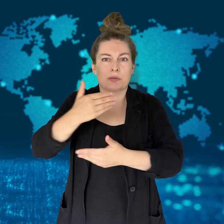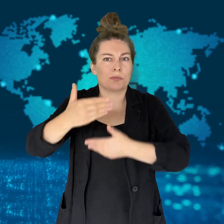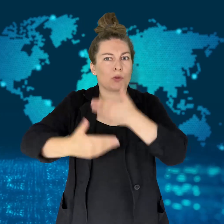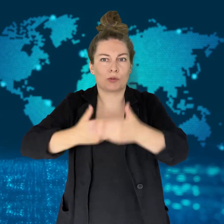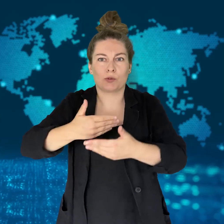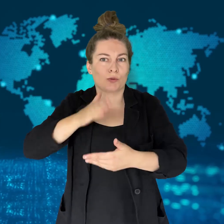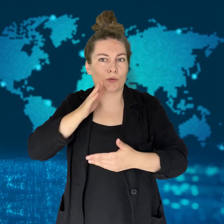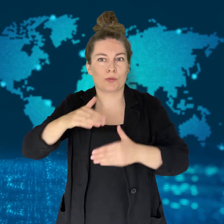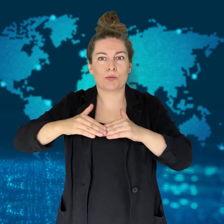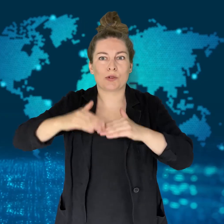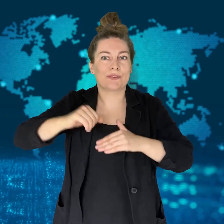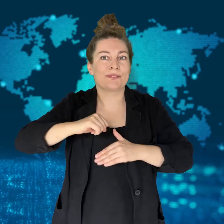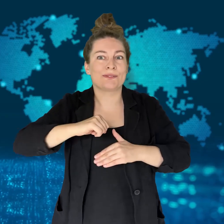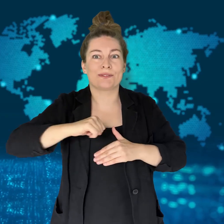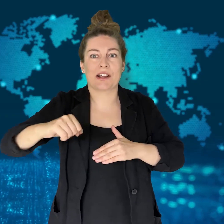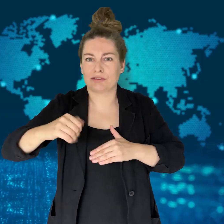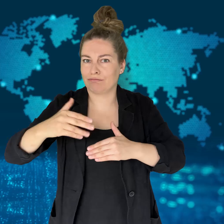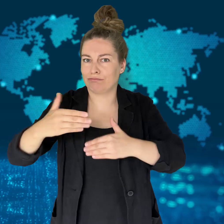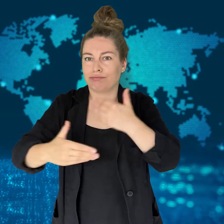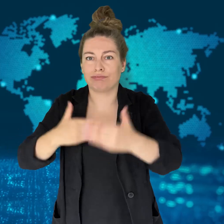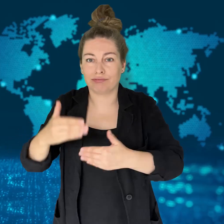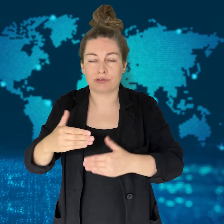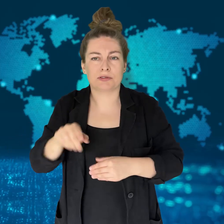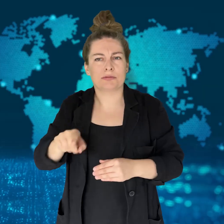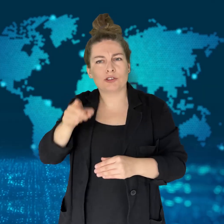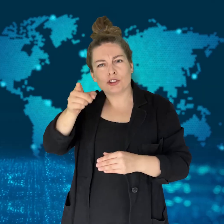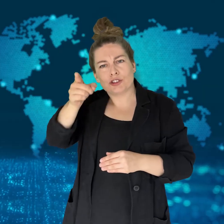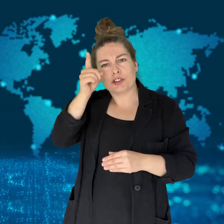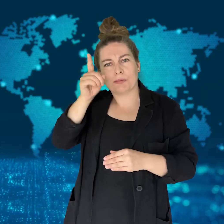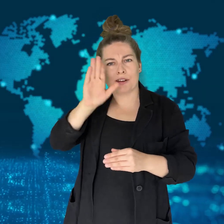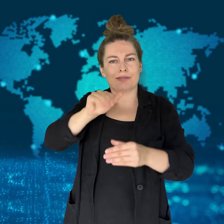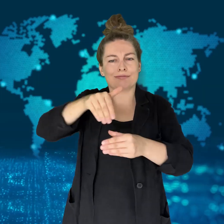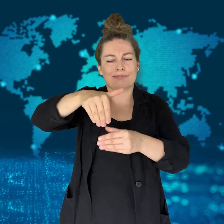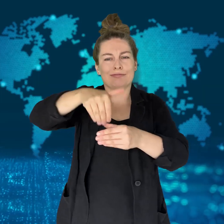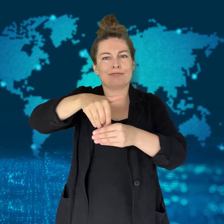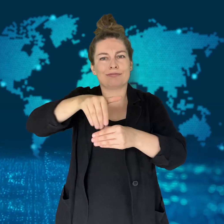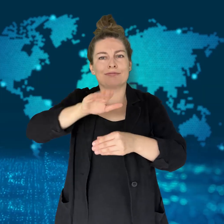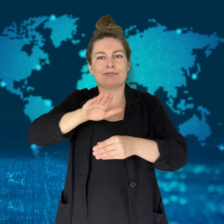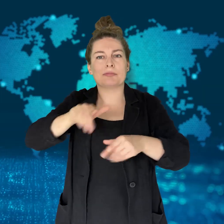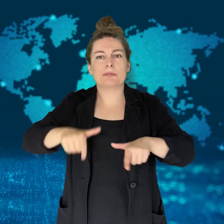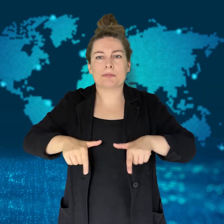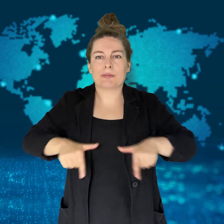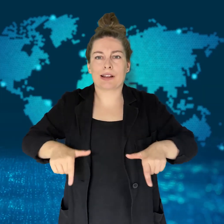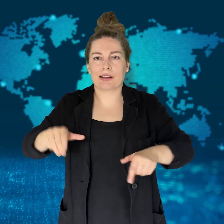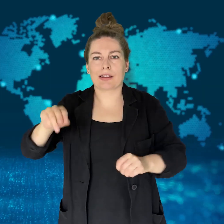Germany's Interior Minister, Nancy Faeser, called the new legislation